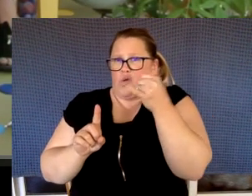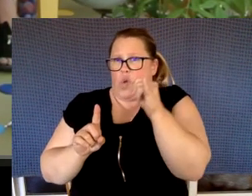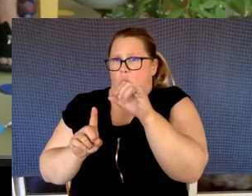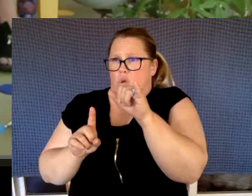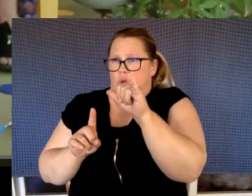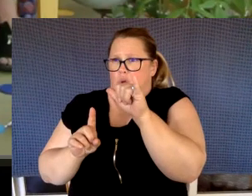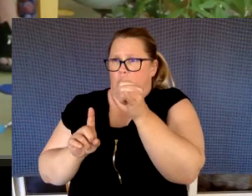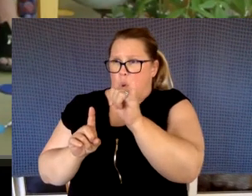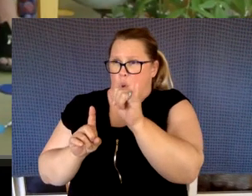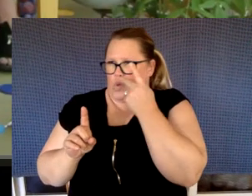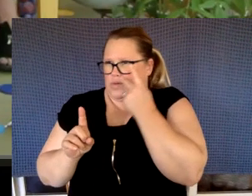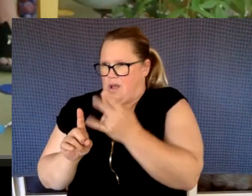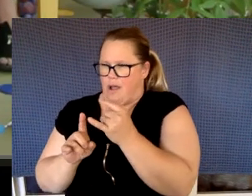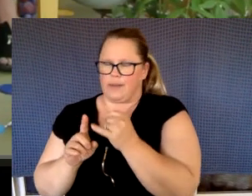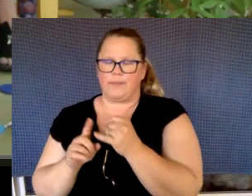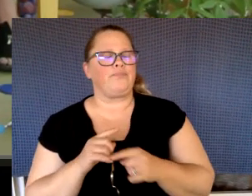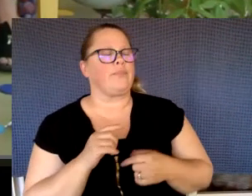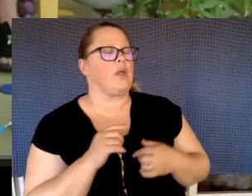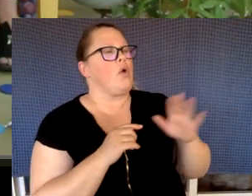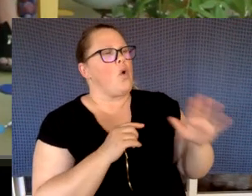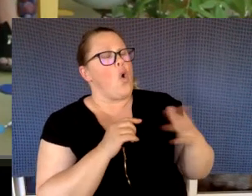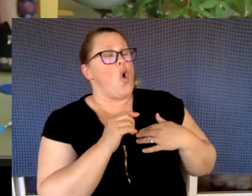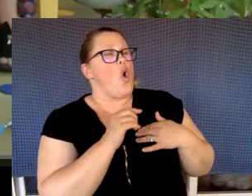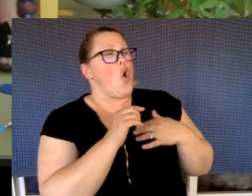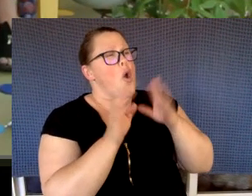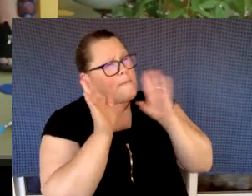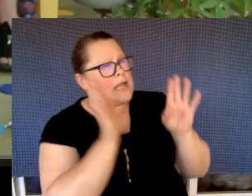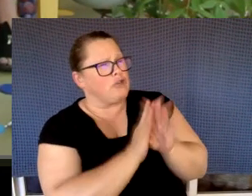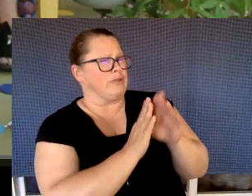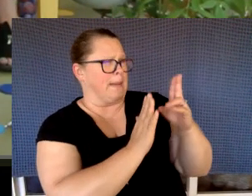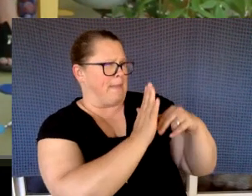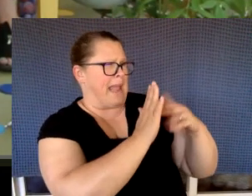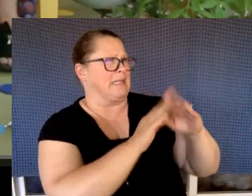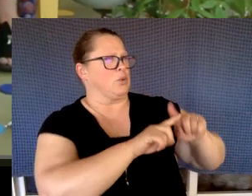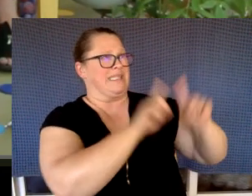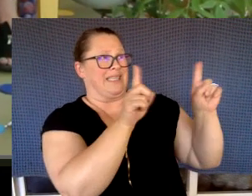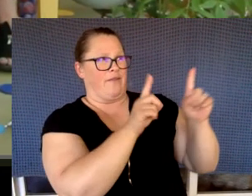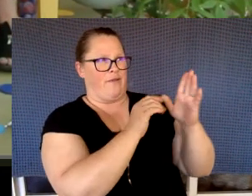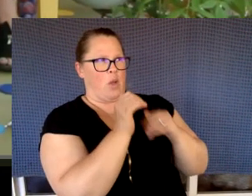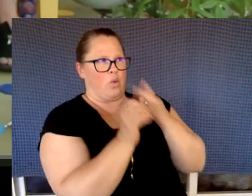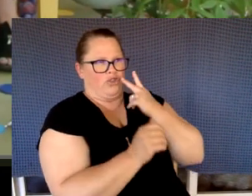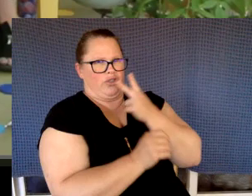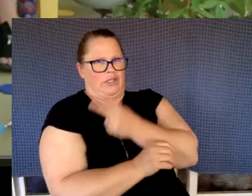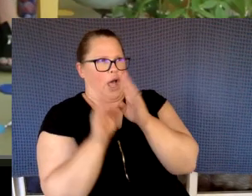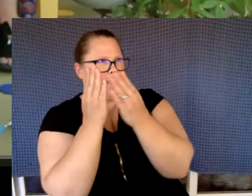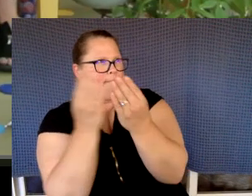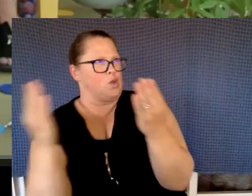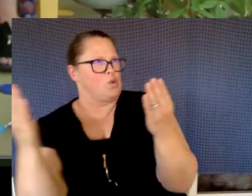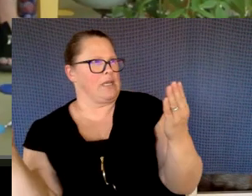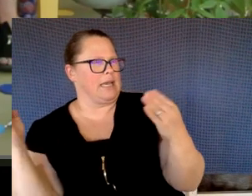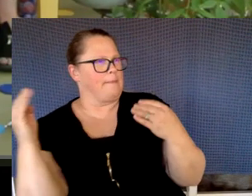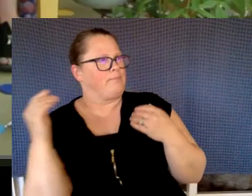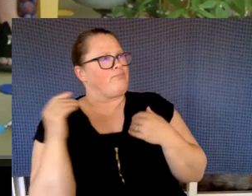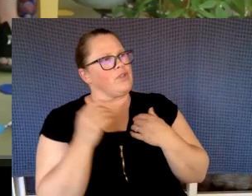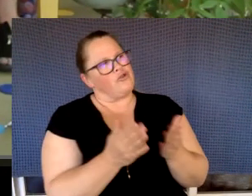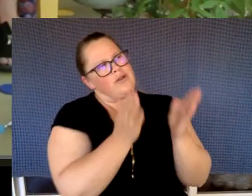Her painting seemed so different from those that she had seen at MOMA When she at last was ready to show her work in public, she invited all the